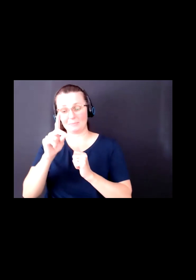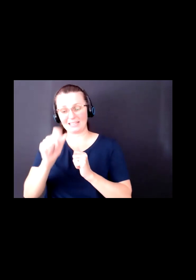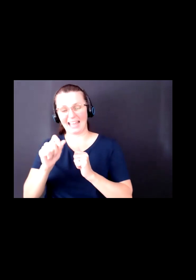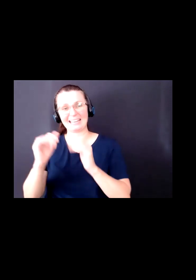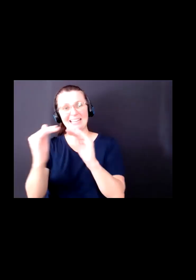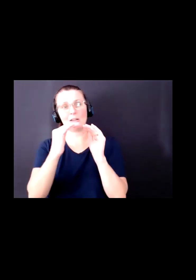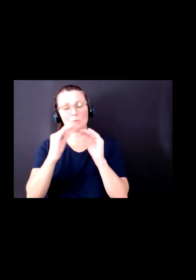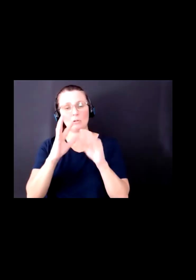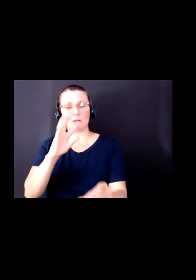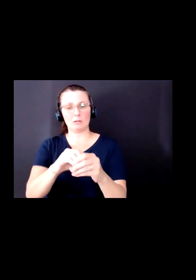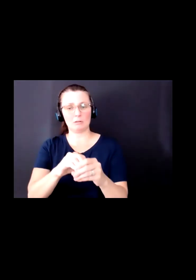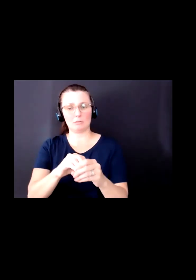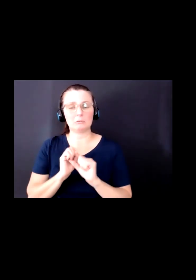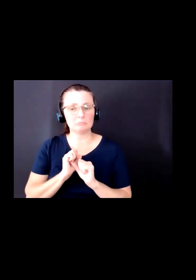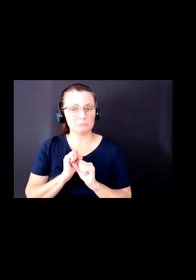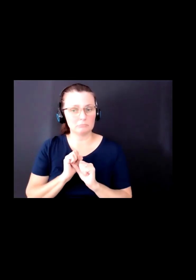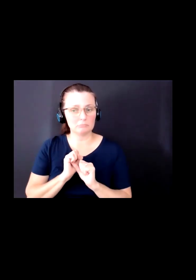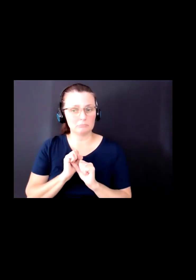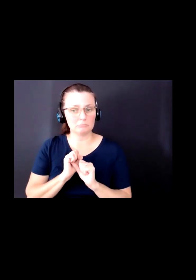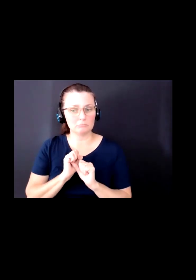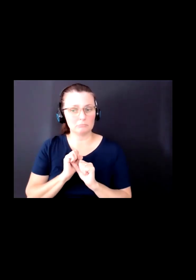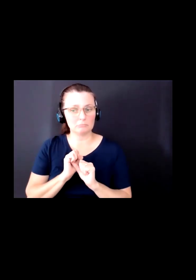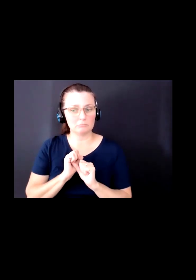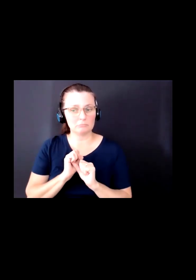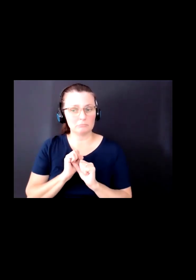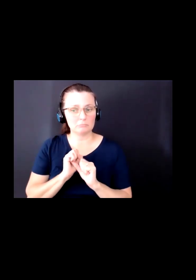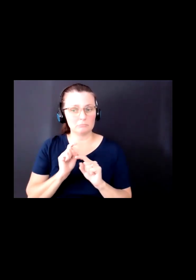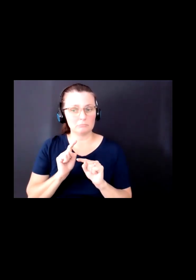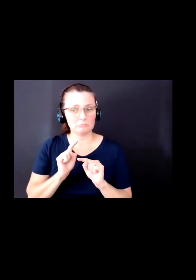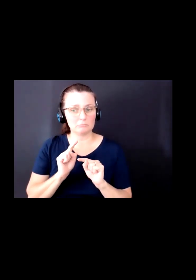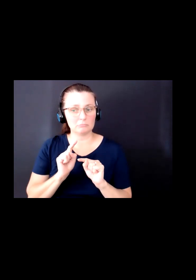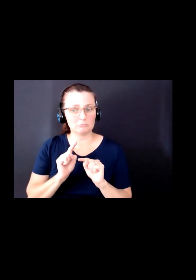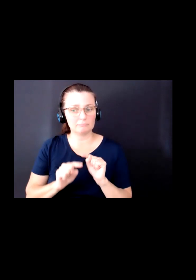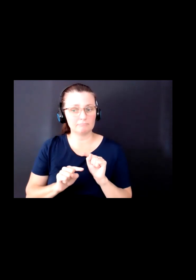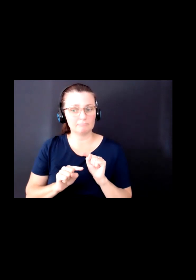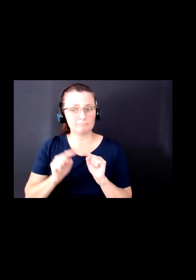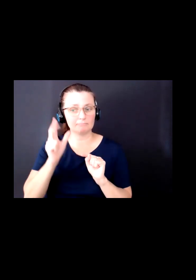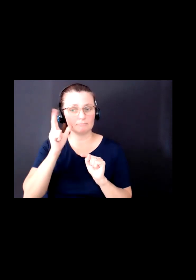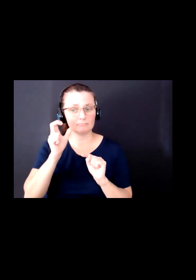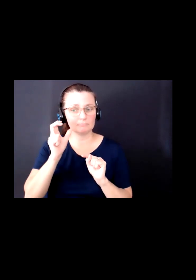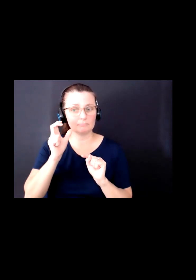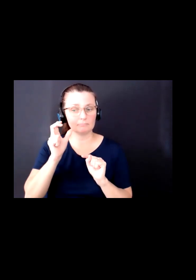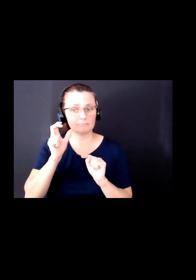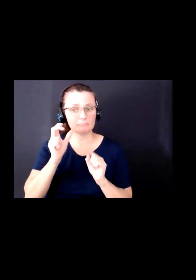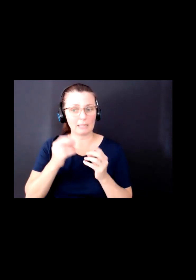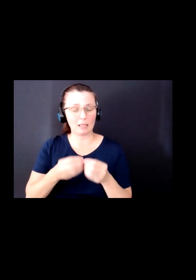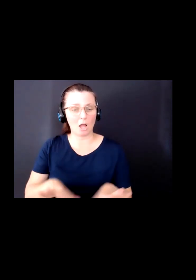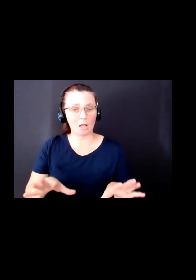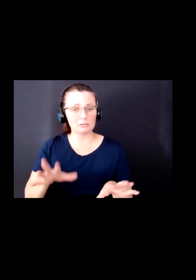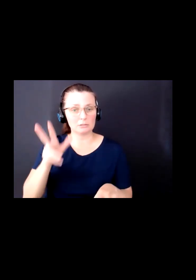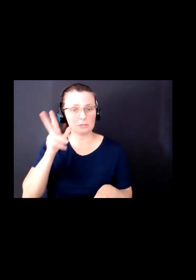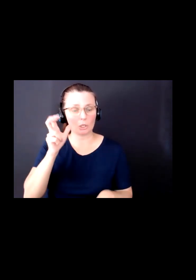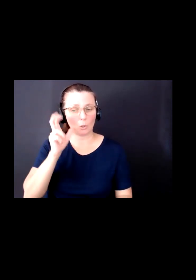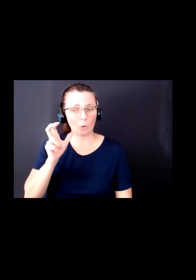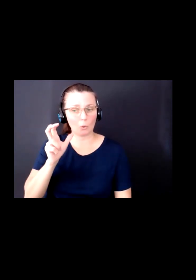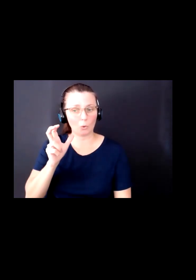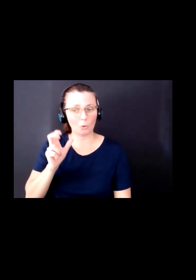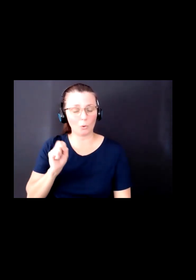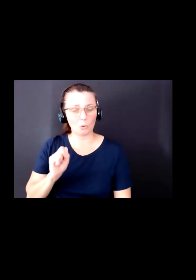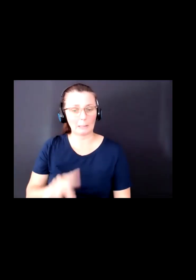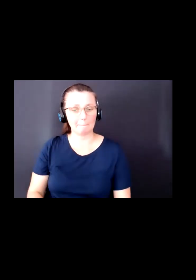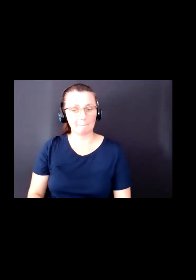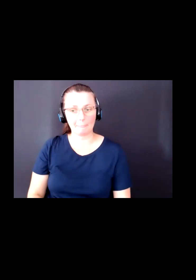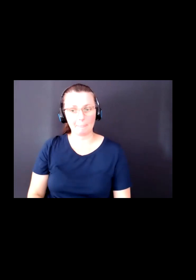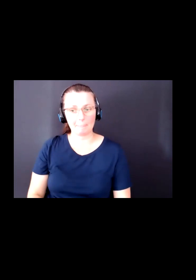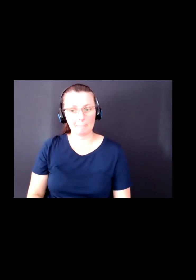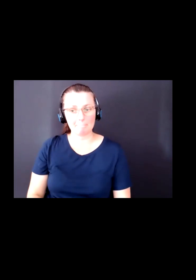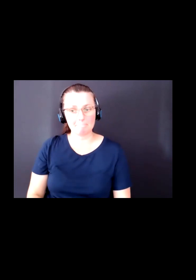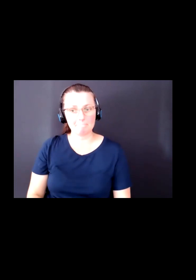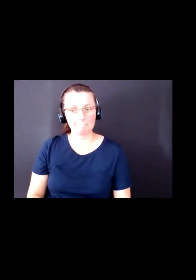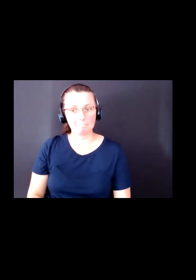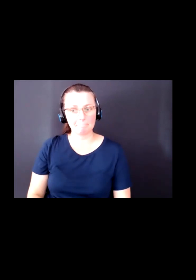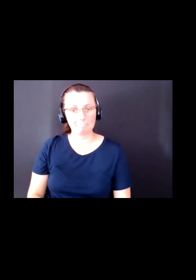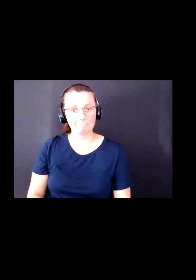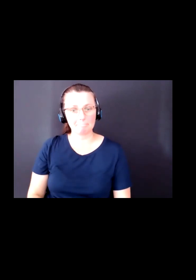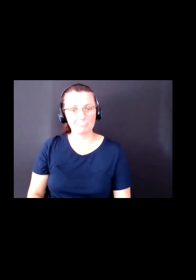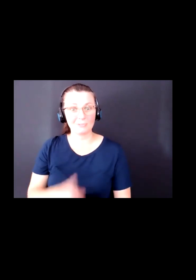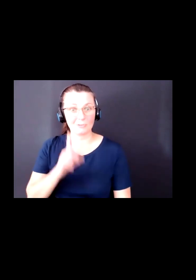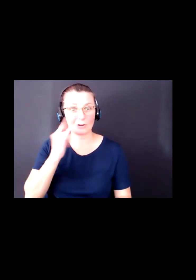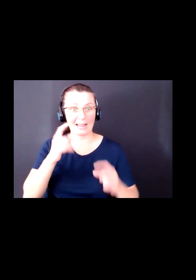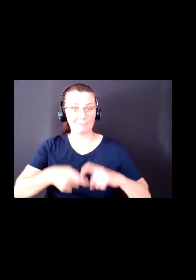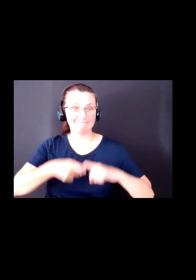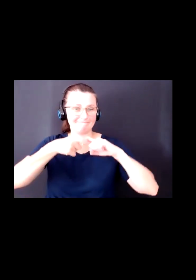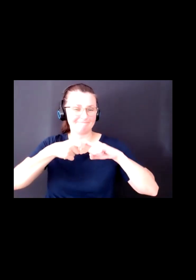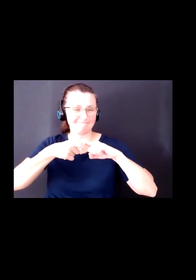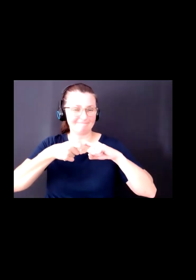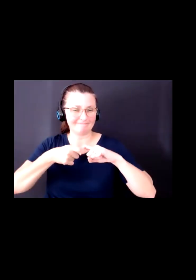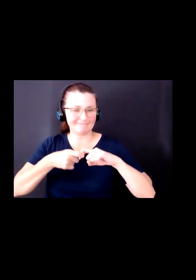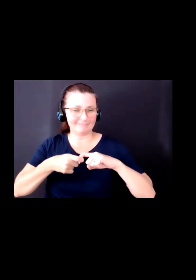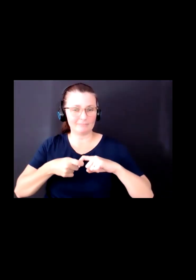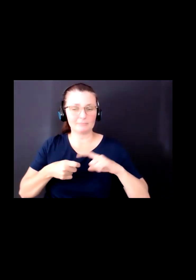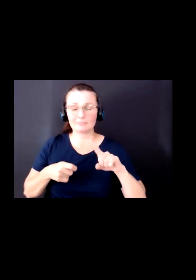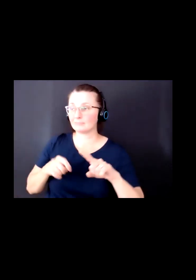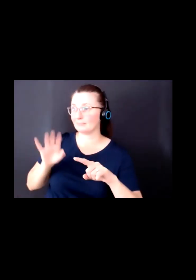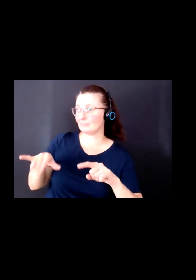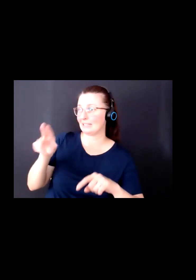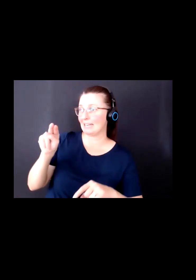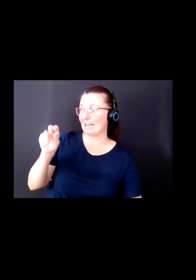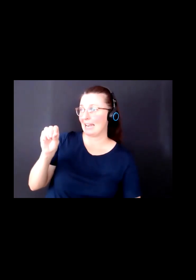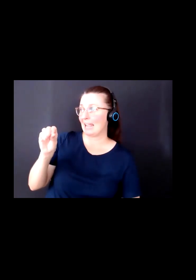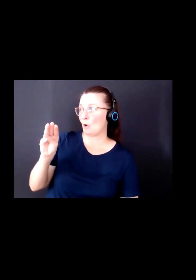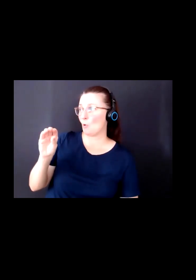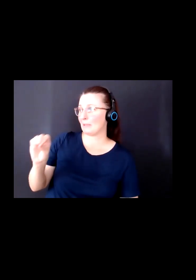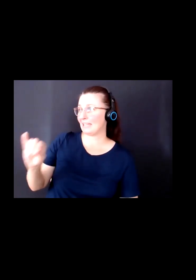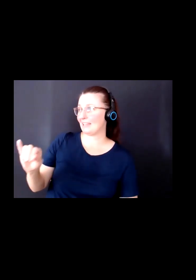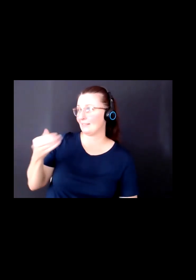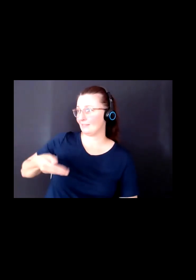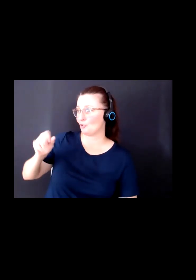(Audio cut out) >> Naomi, this is Jeff. It appears you have,